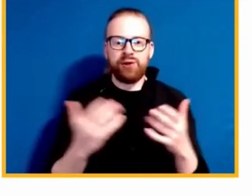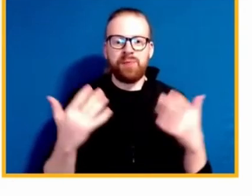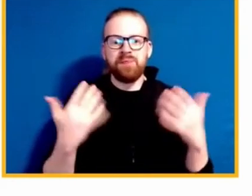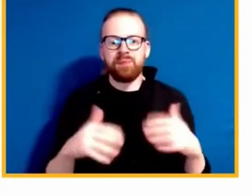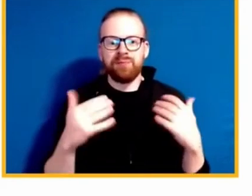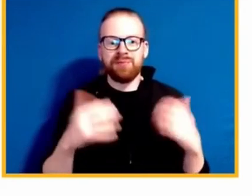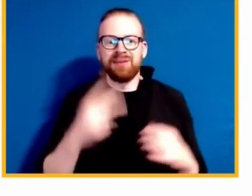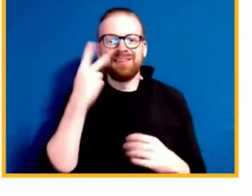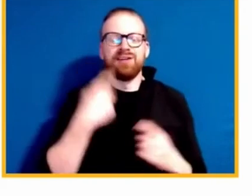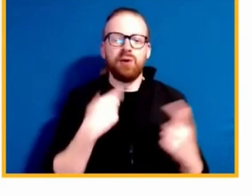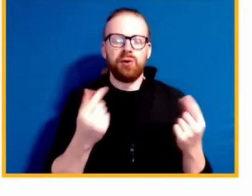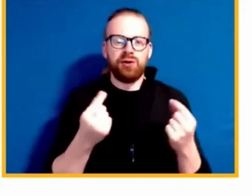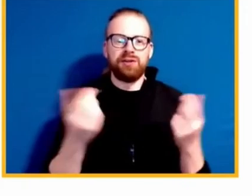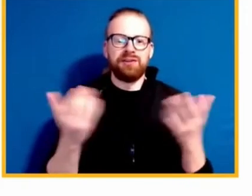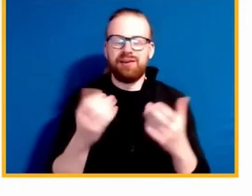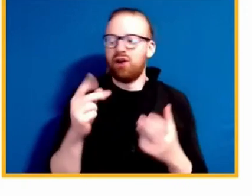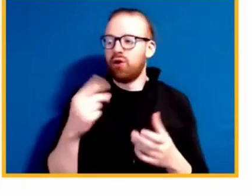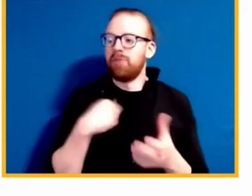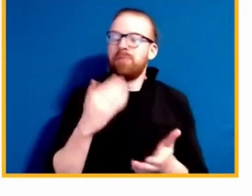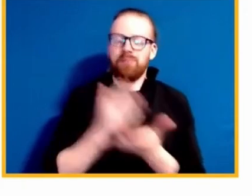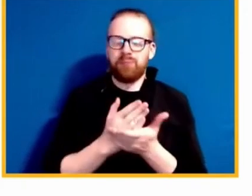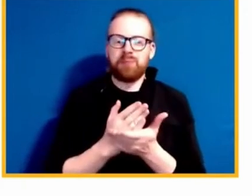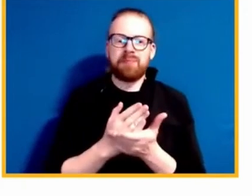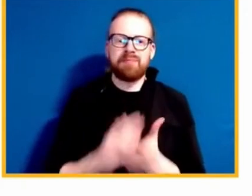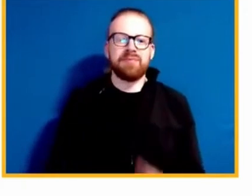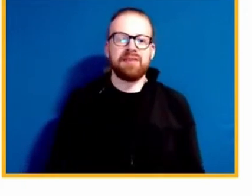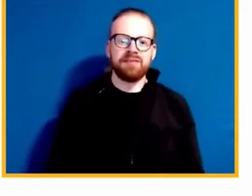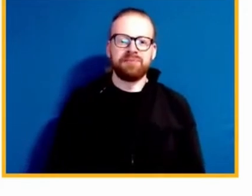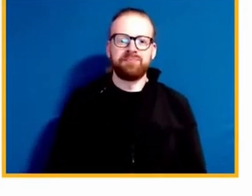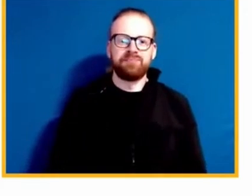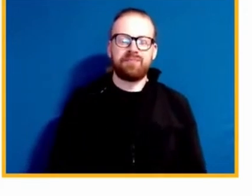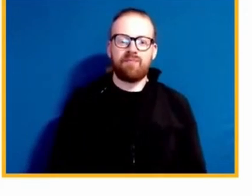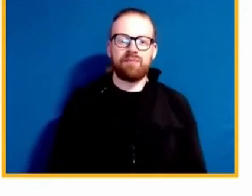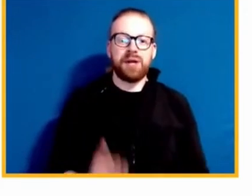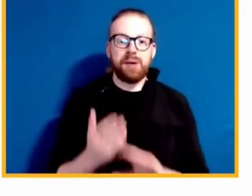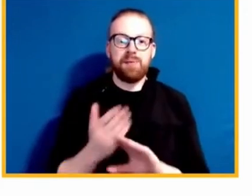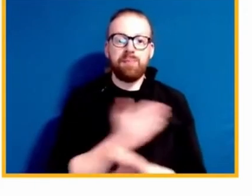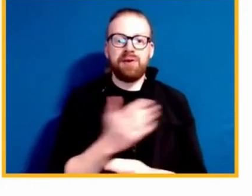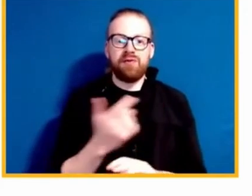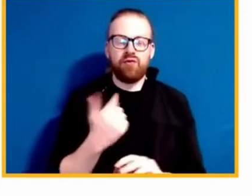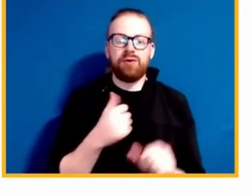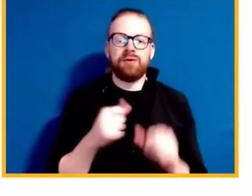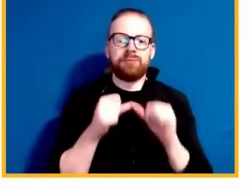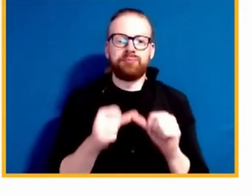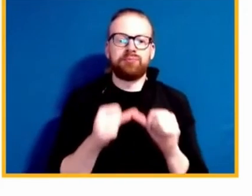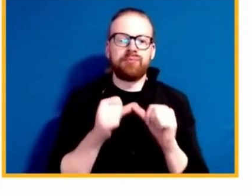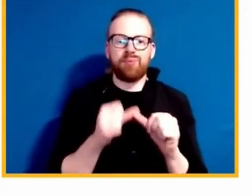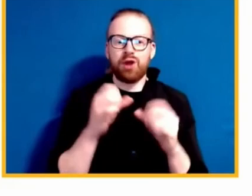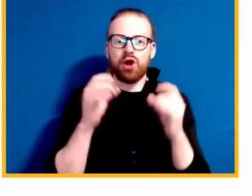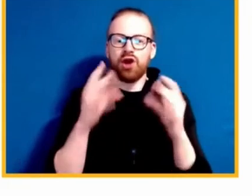See what I did there? All right, I'll stop. Well, before I continue with those terrible jokes, I think,